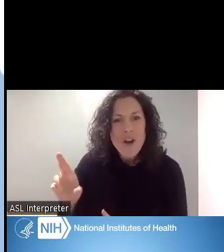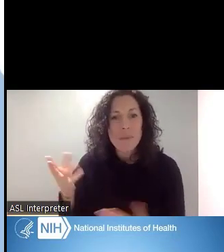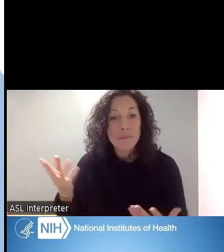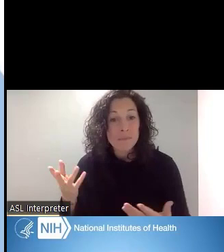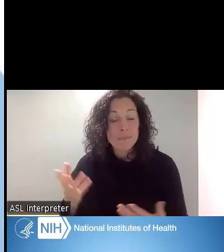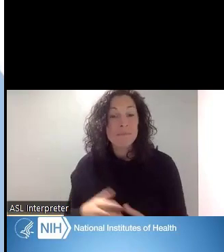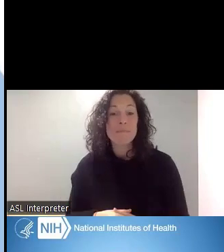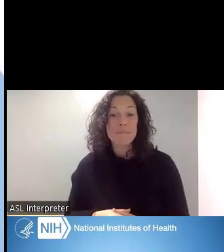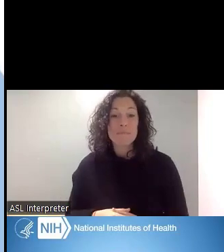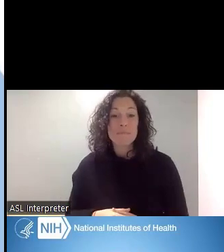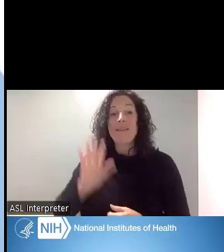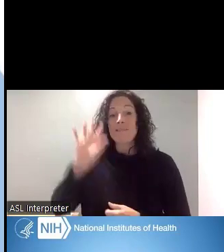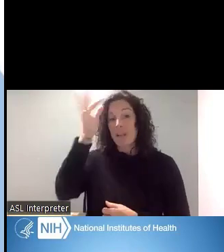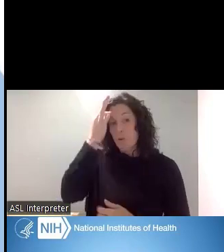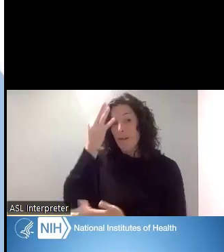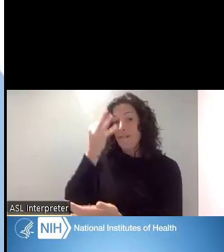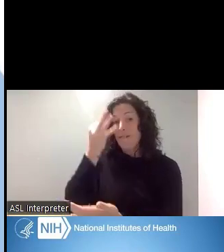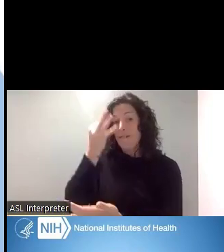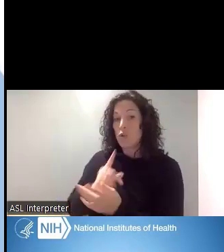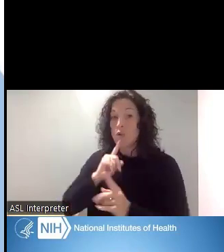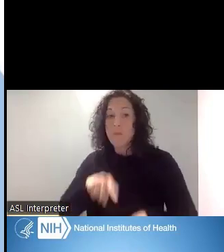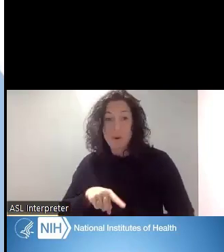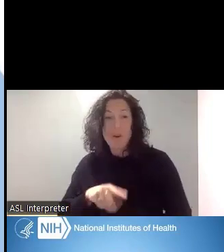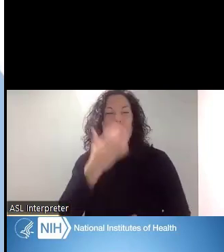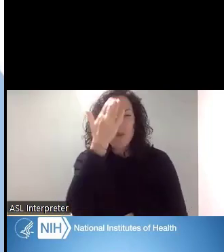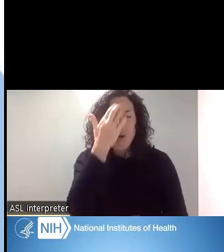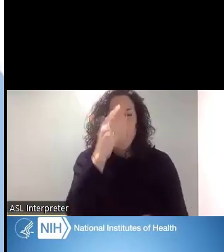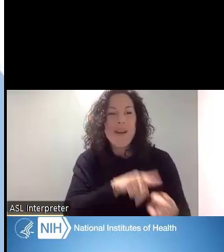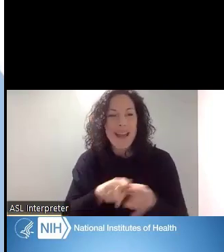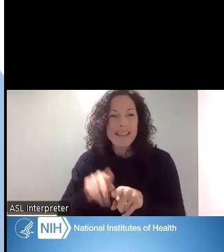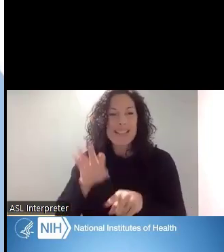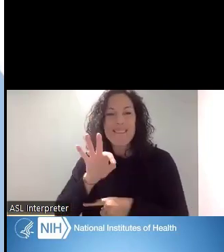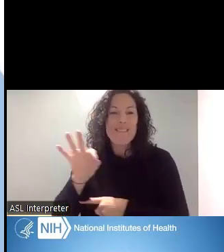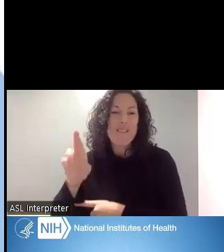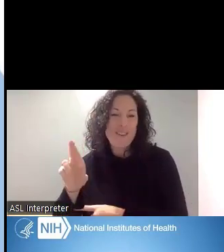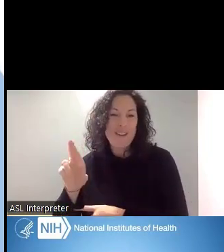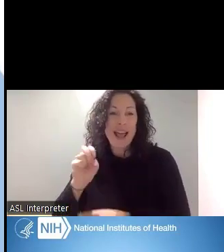A Federal Financial Report, better known as an FFR/SF-425